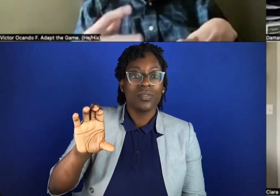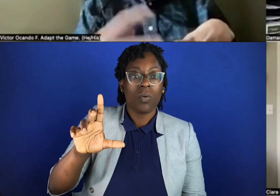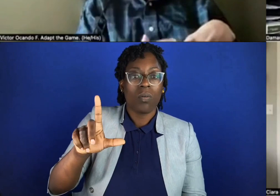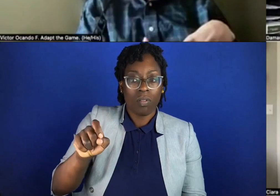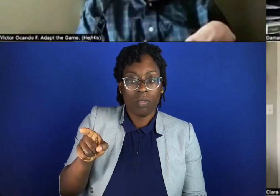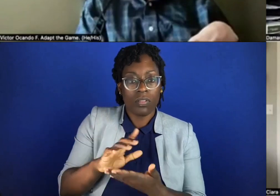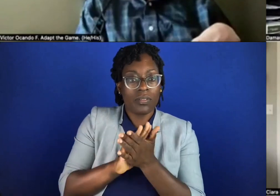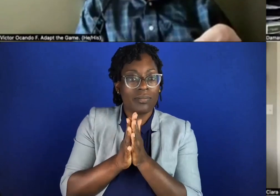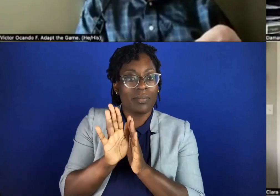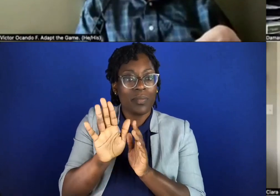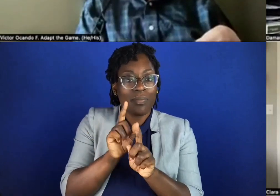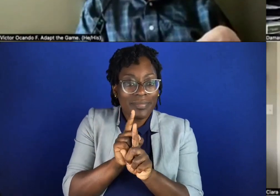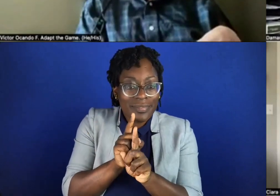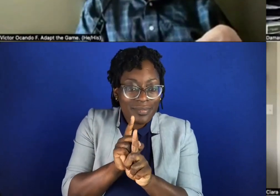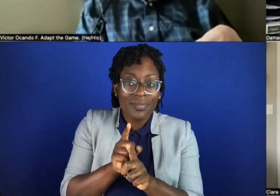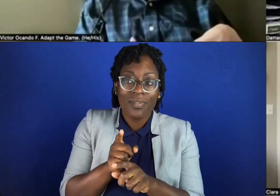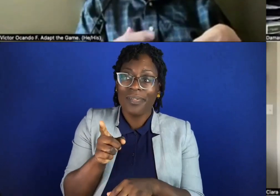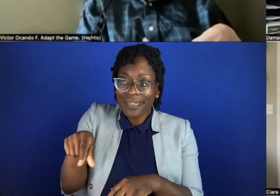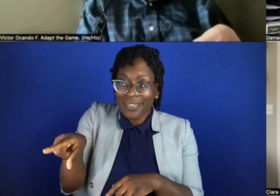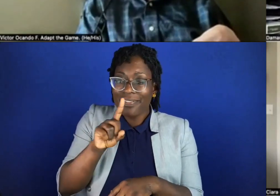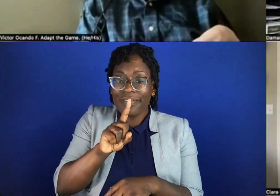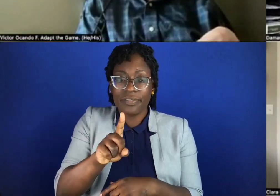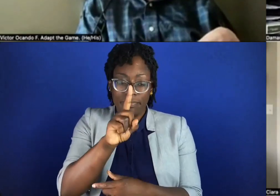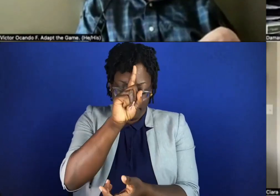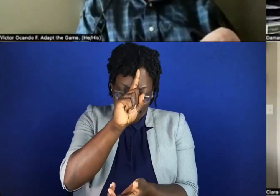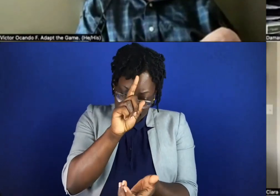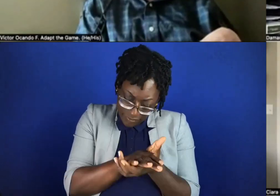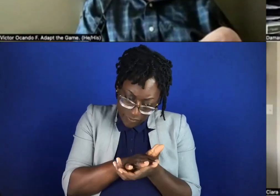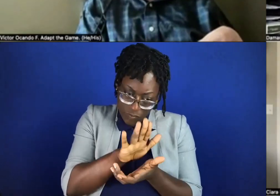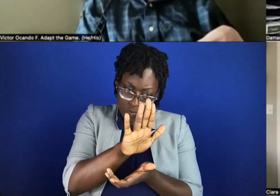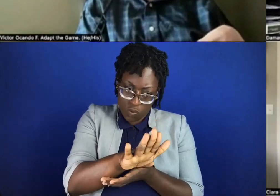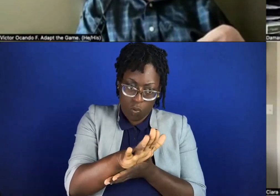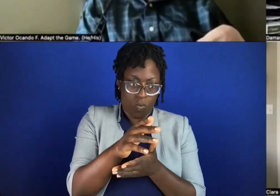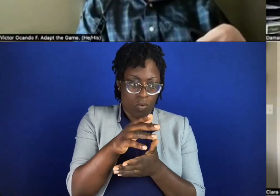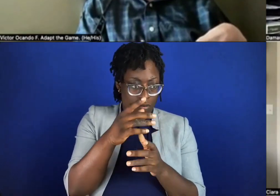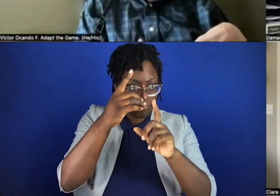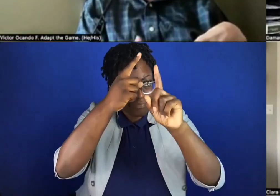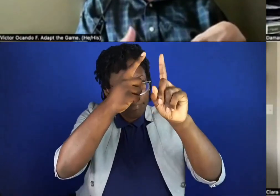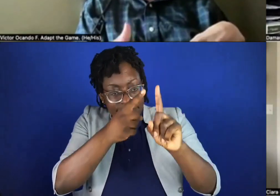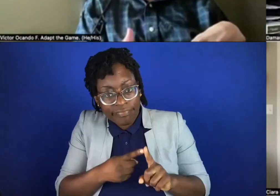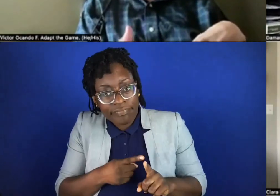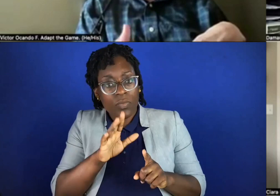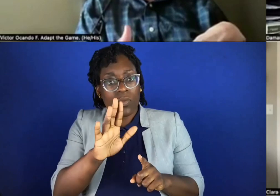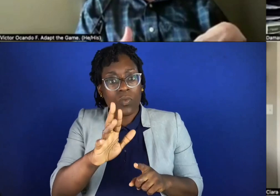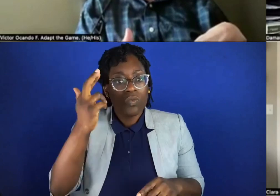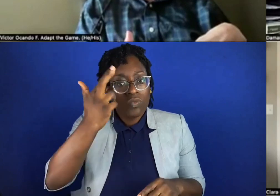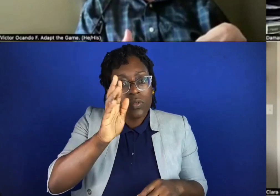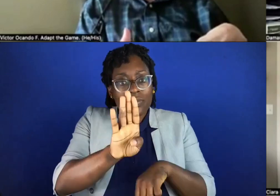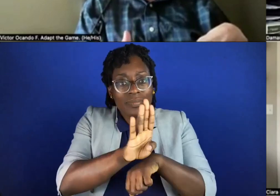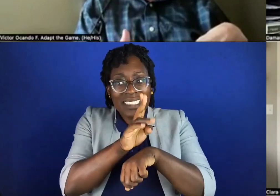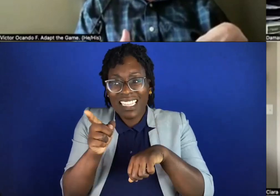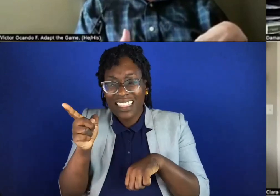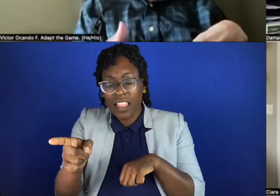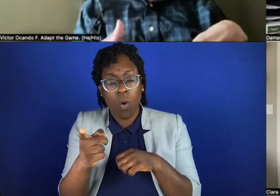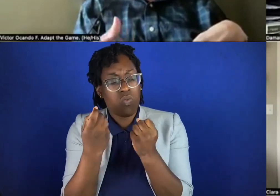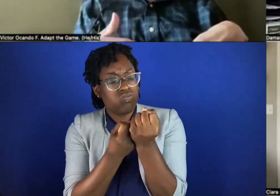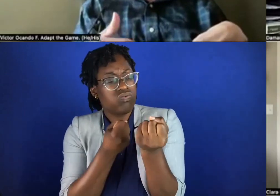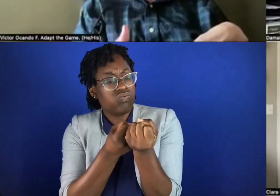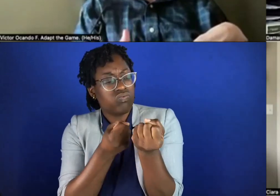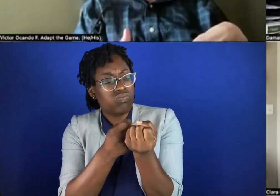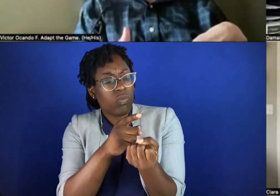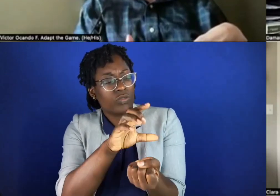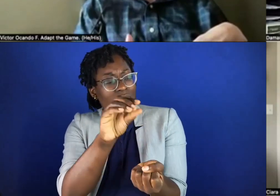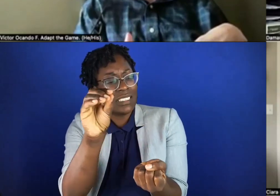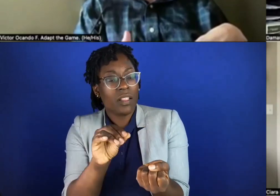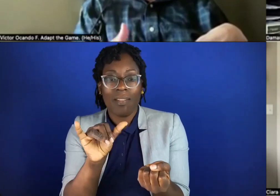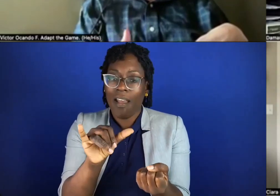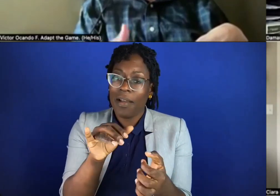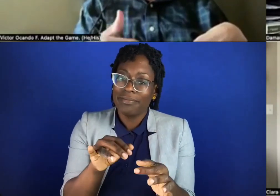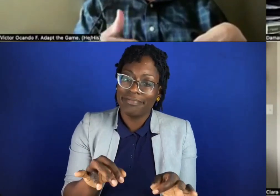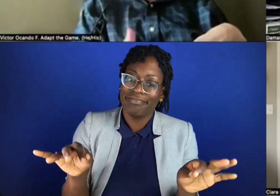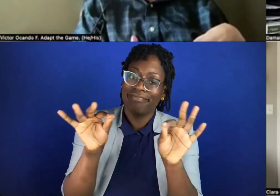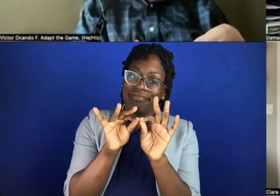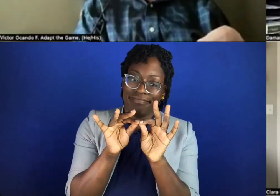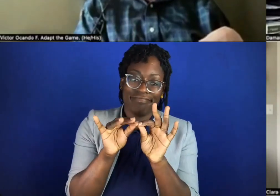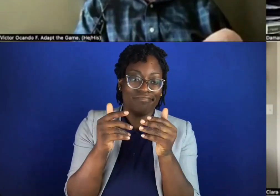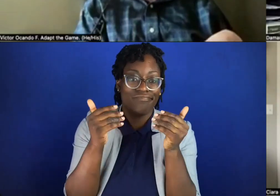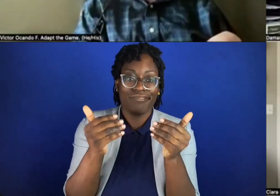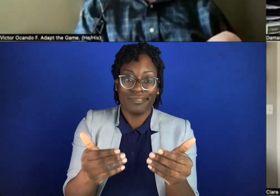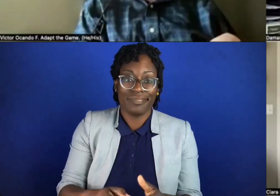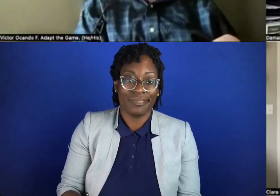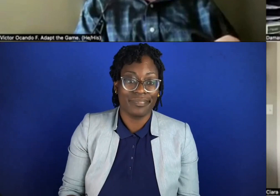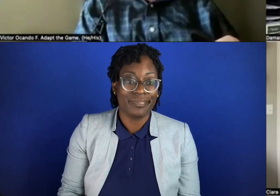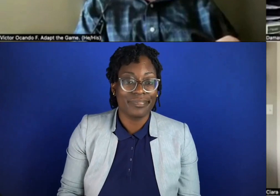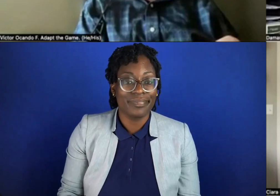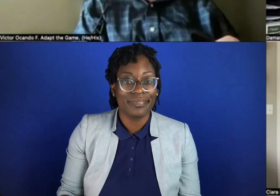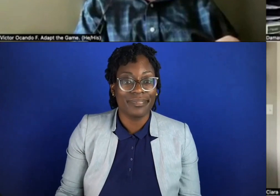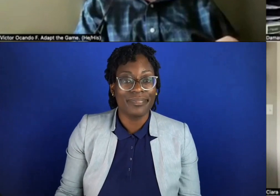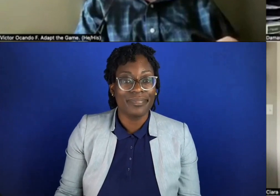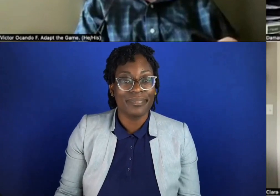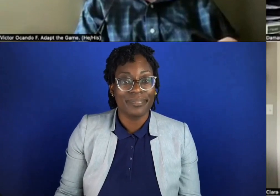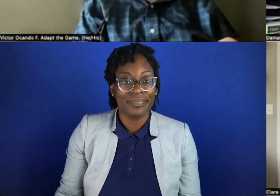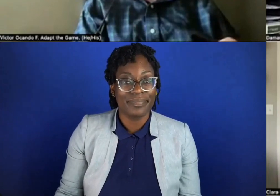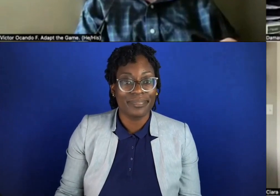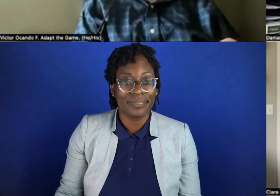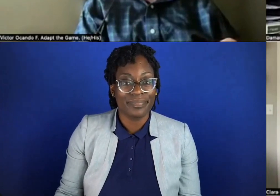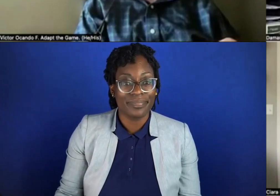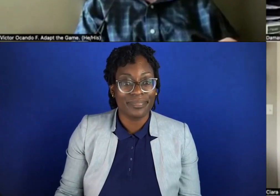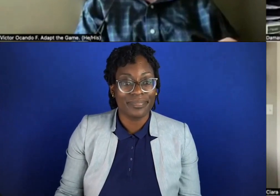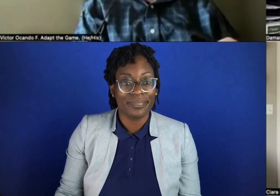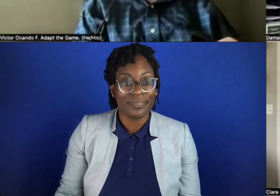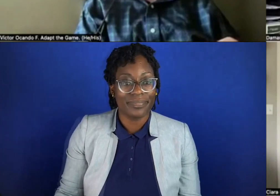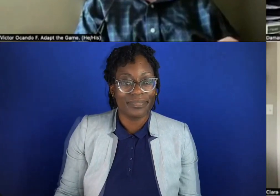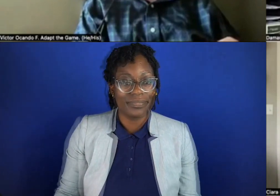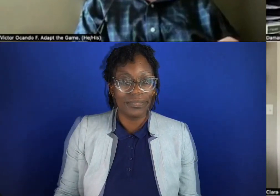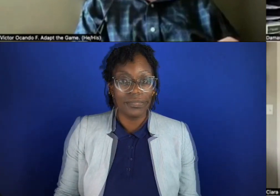believe in what you are serving and that’s the way you can get to it.